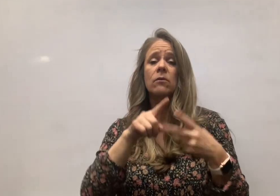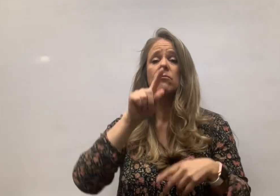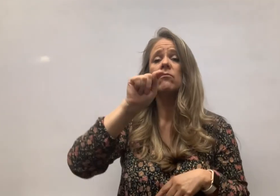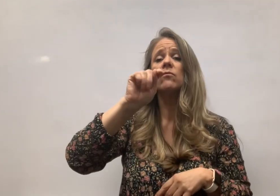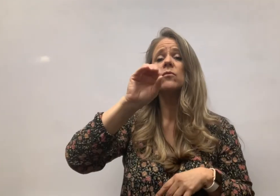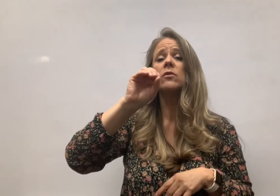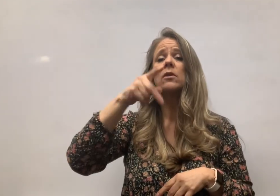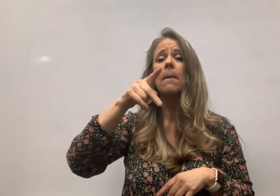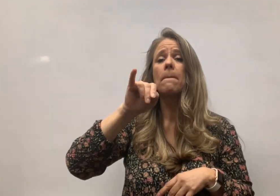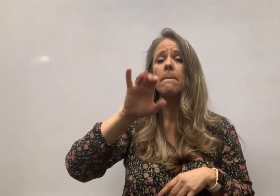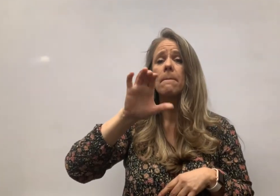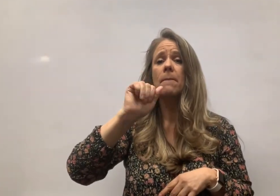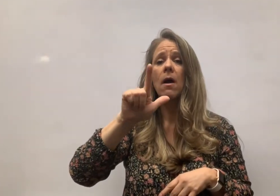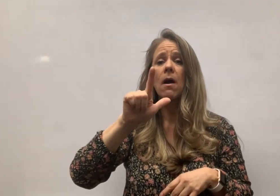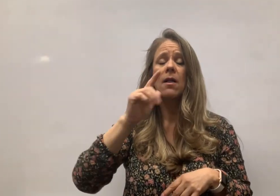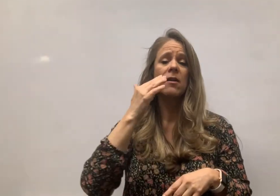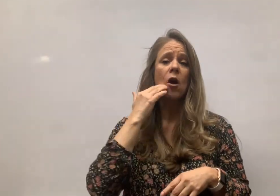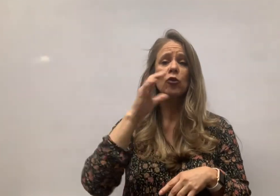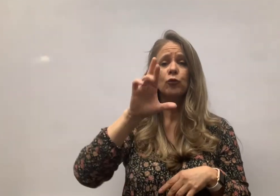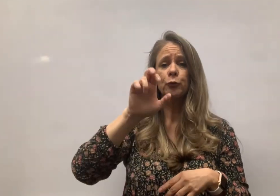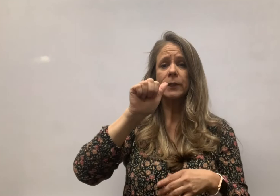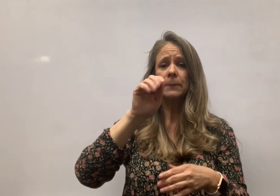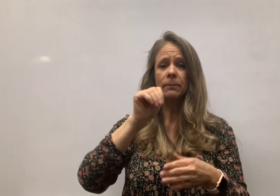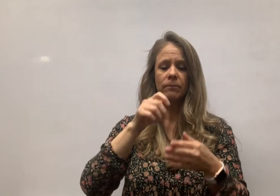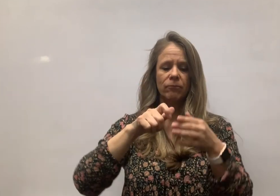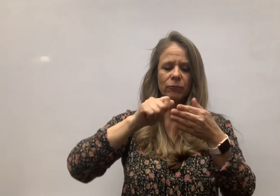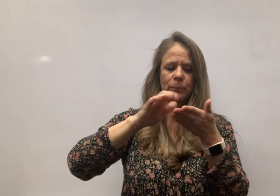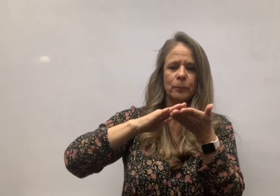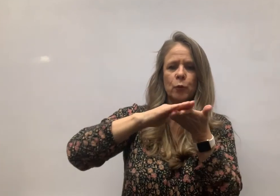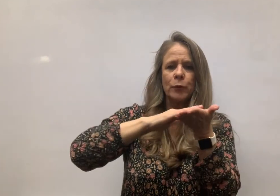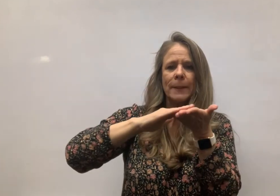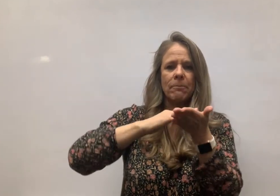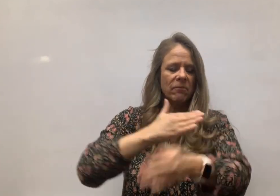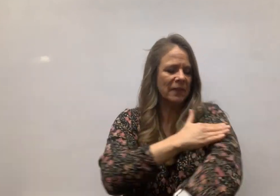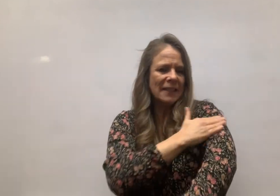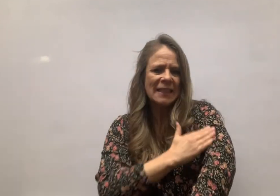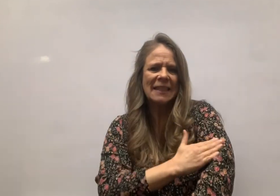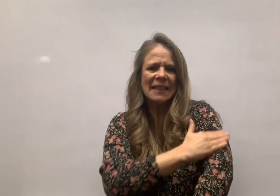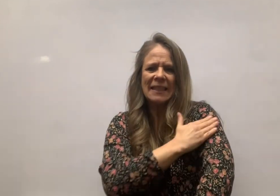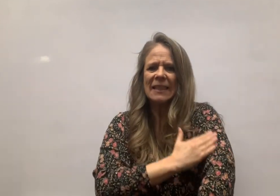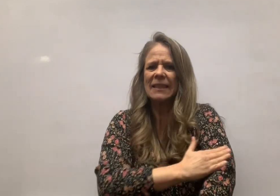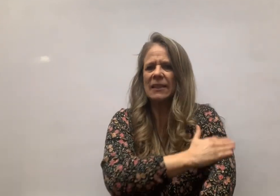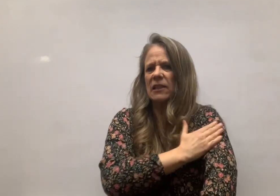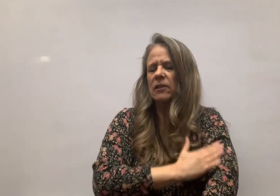Topical-a cream lotion to soothe the affected parts of your body;